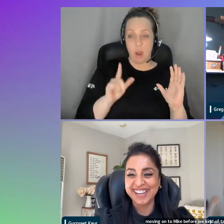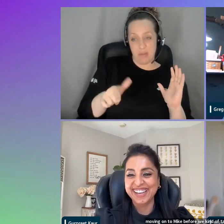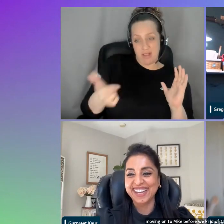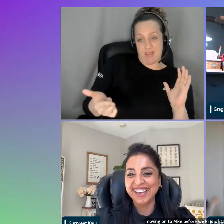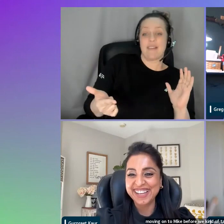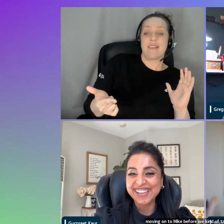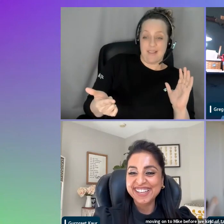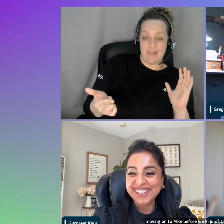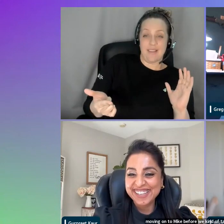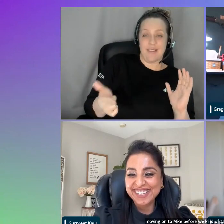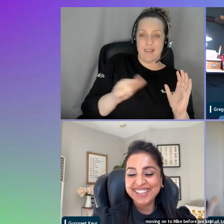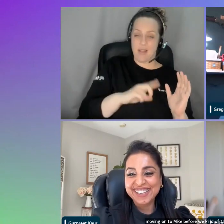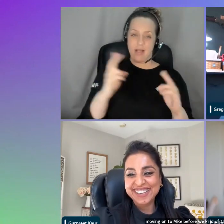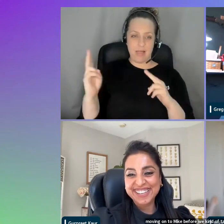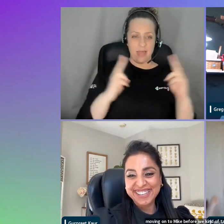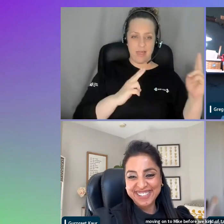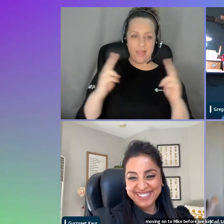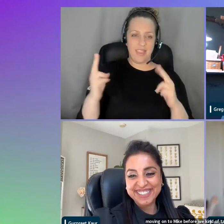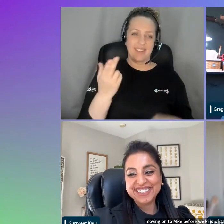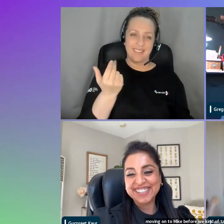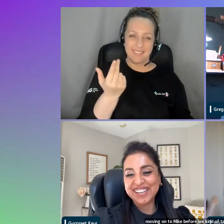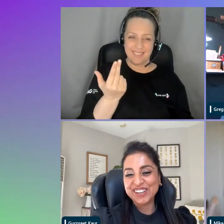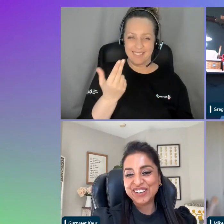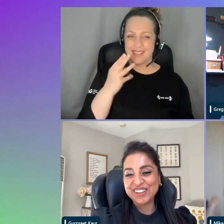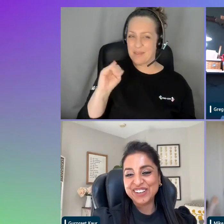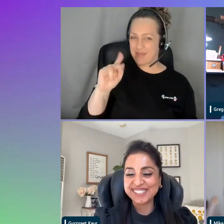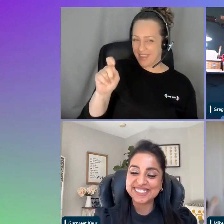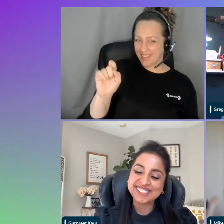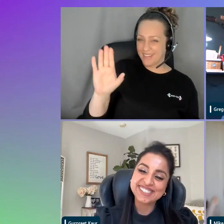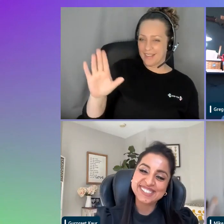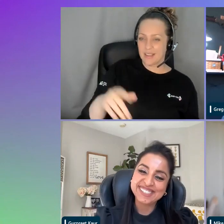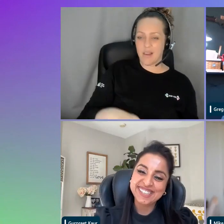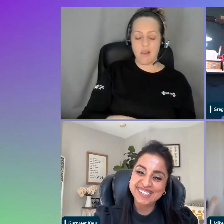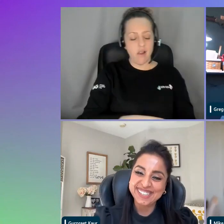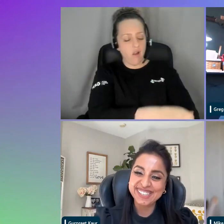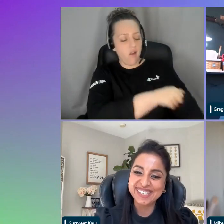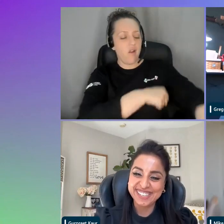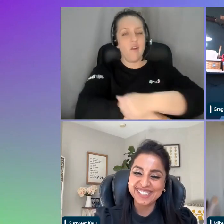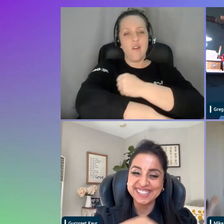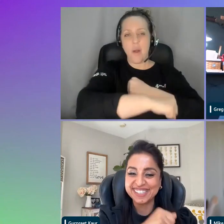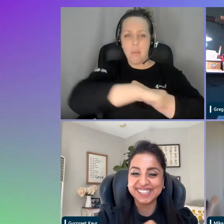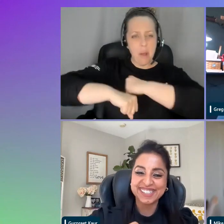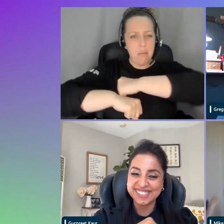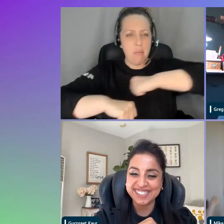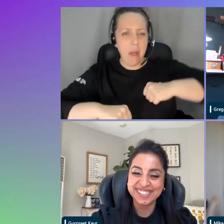should let Mike jump in and then we'll jump back there. So, Mike. Yeah. The elbows are flying quick here I love it. That's